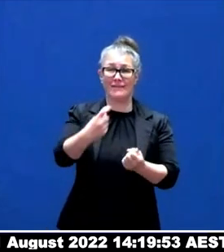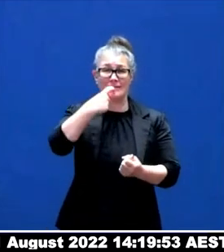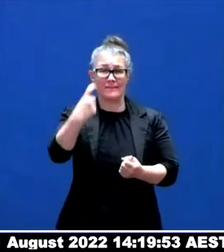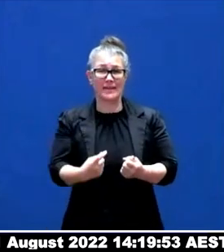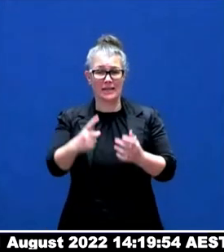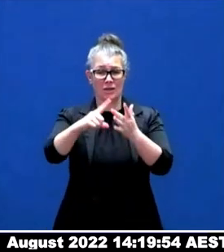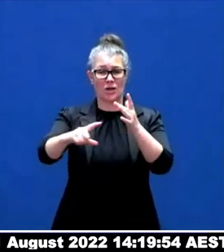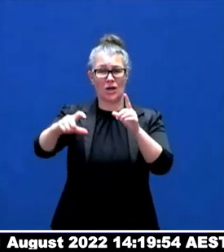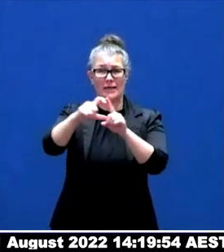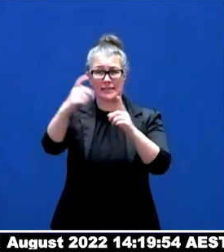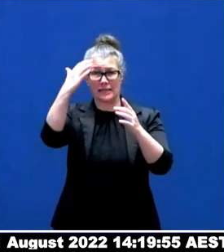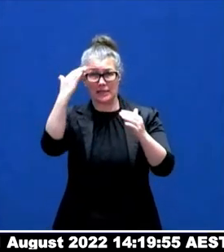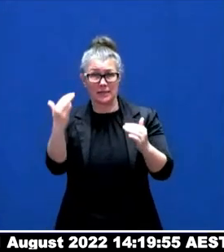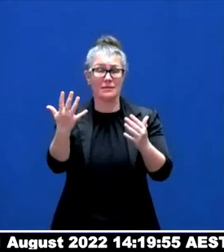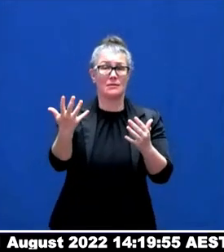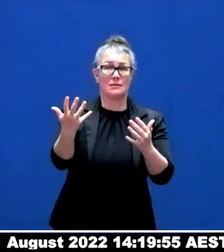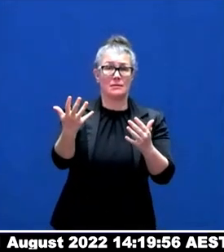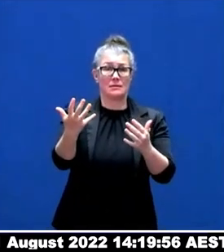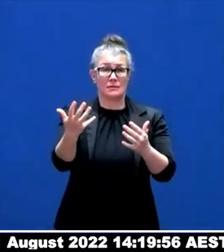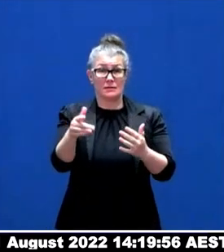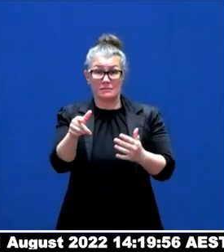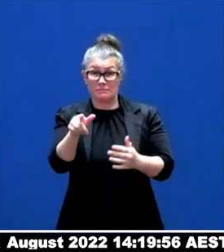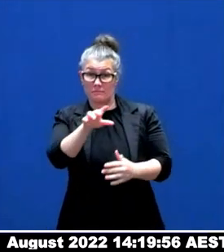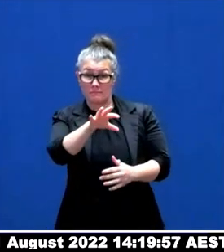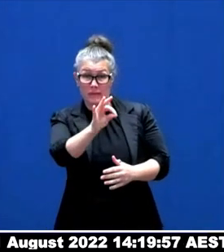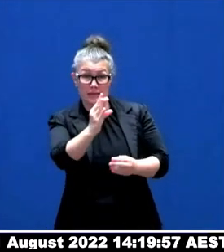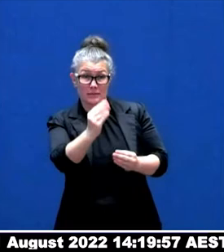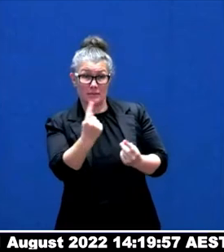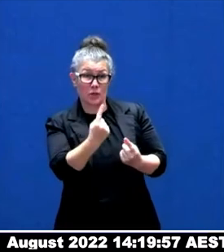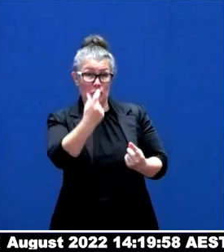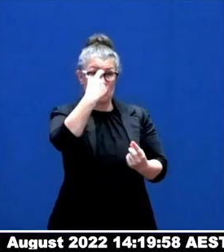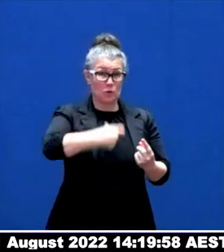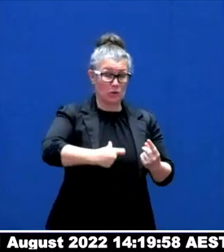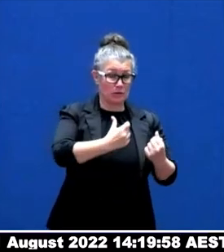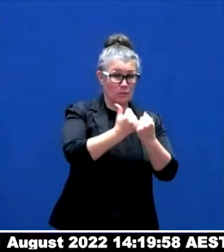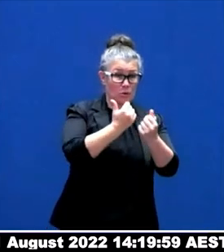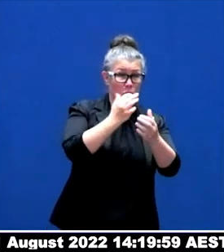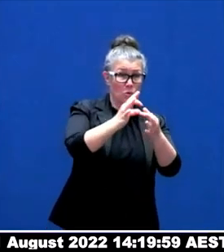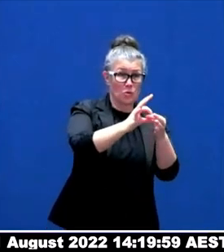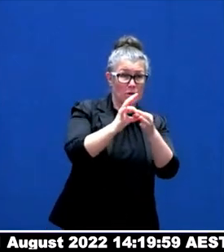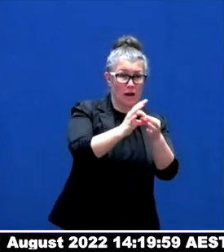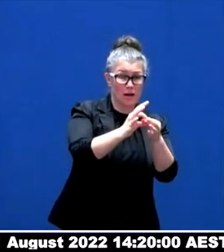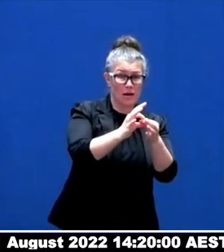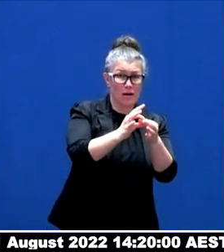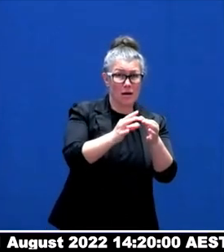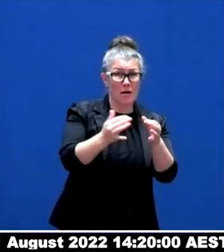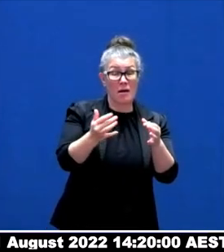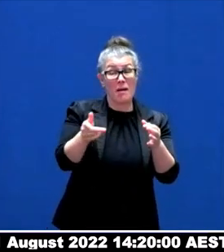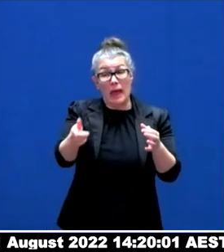They certainly could choose themselves if they wished, but often it's the carer or the nominee or the guardian.